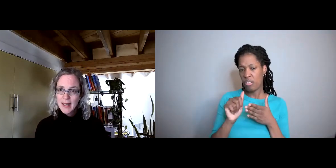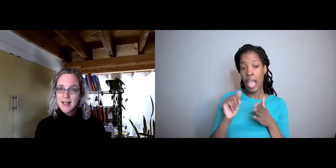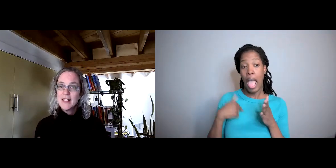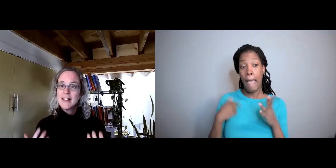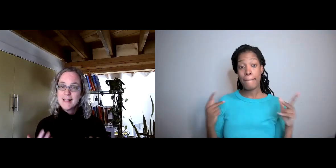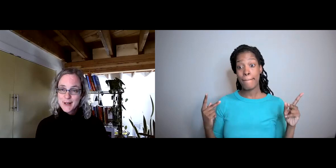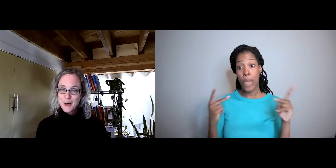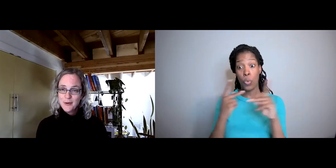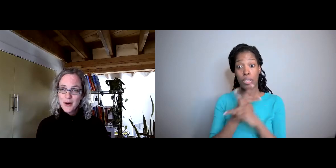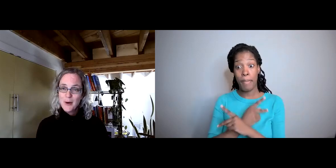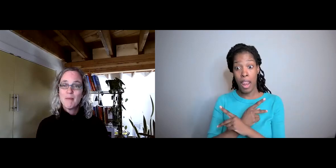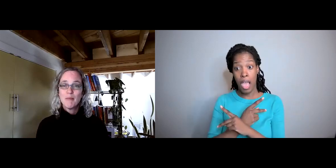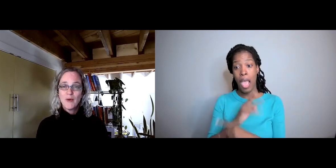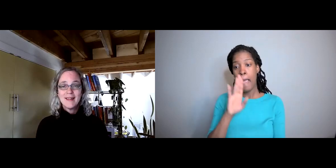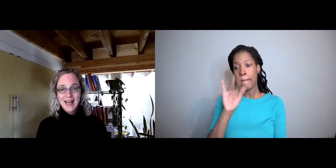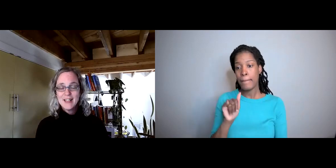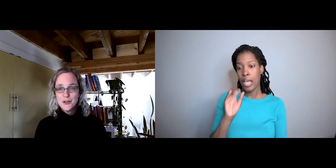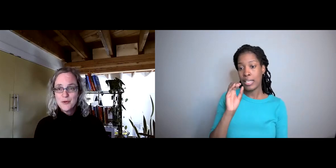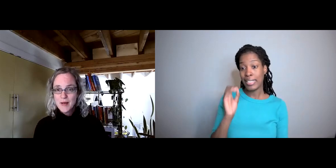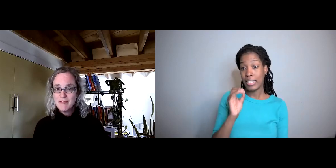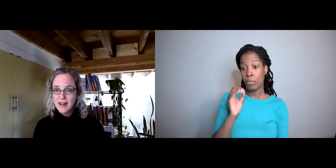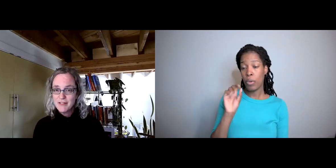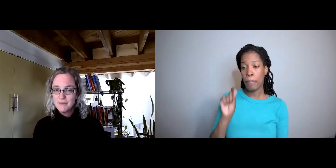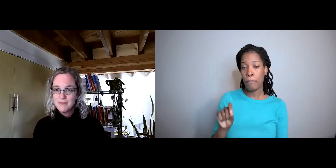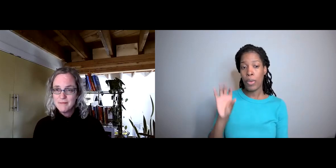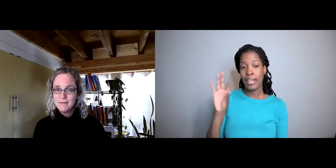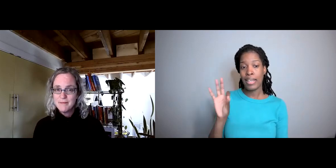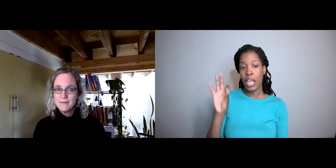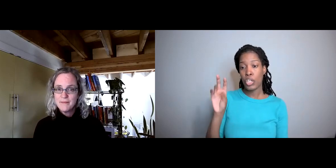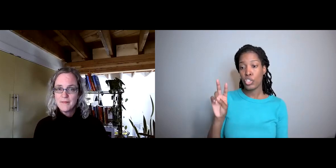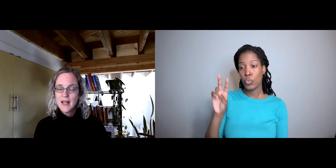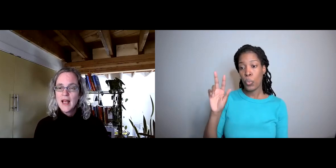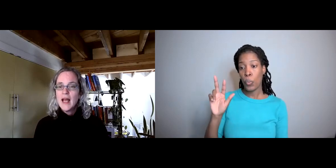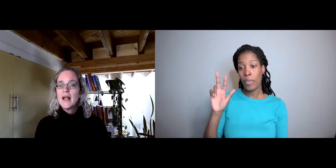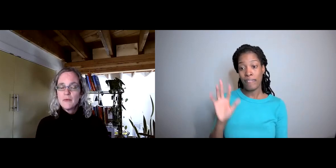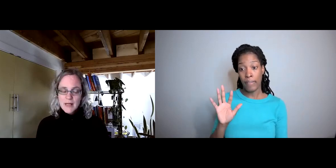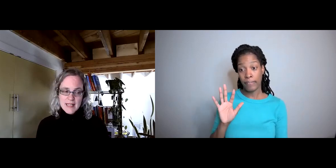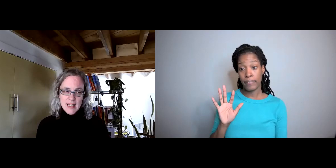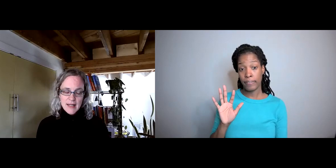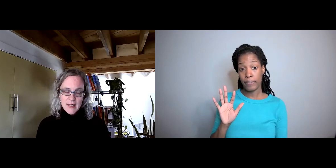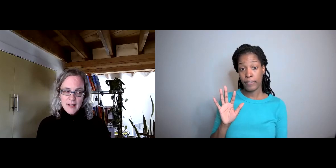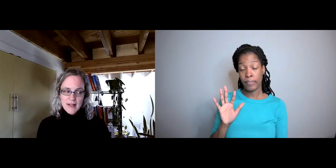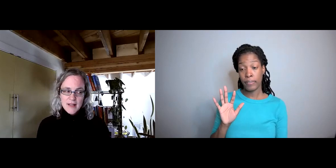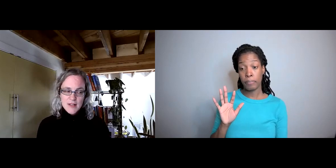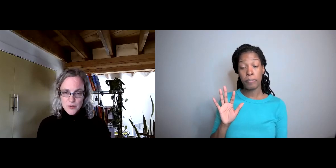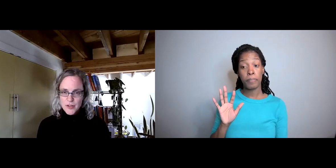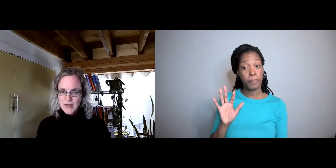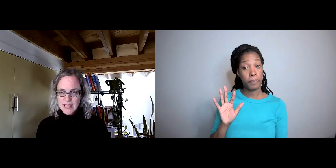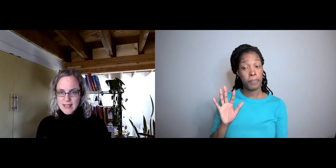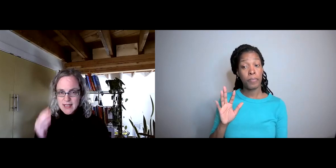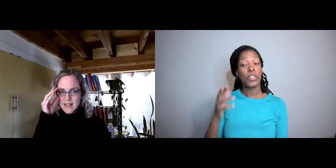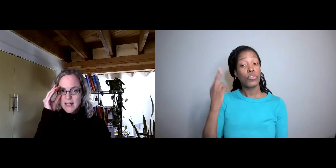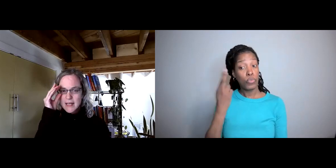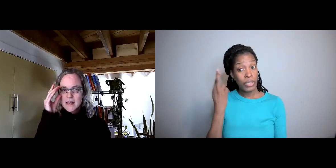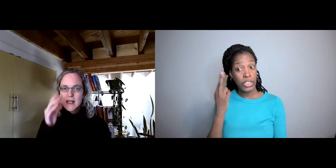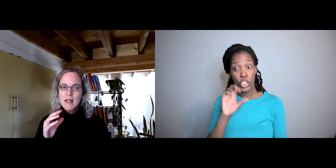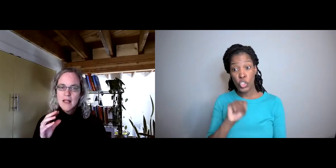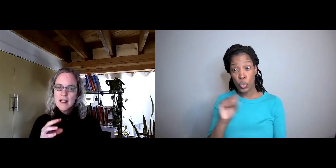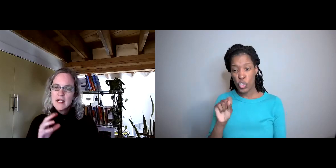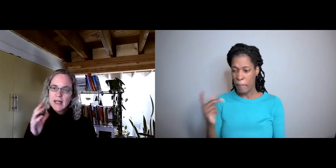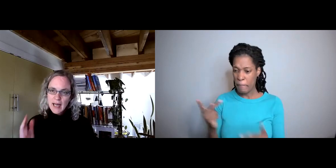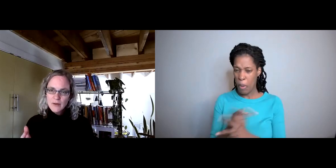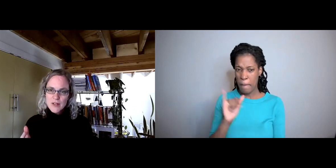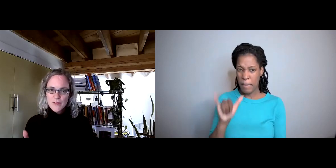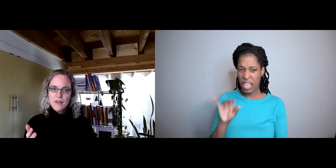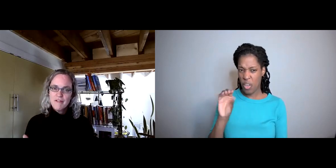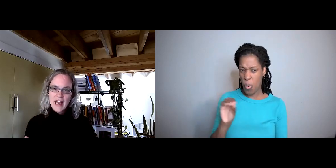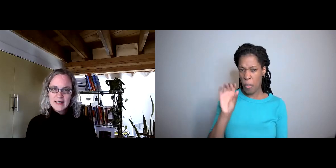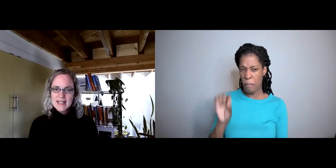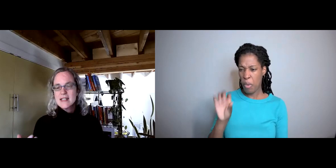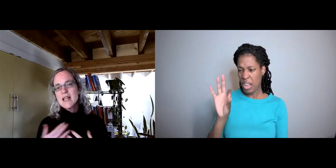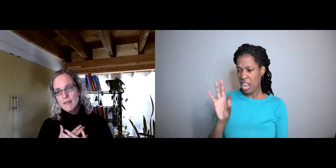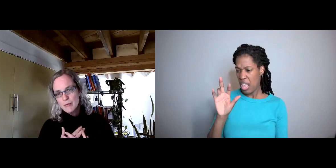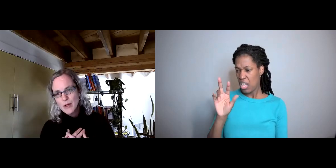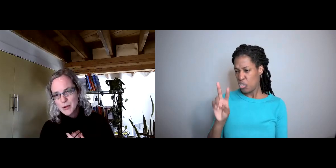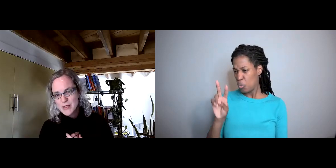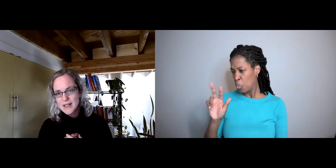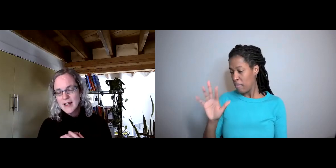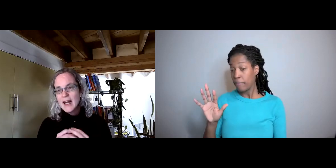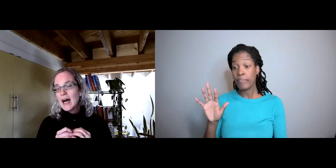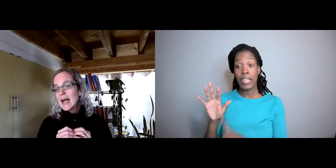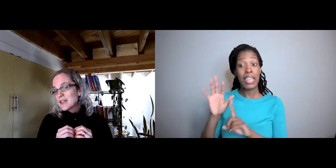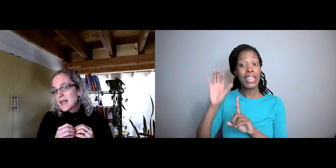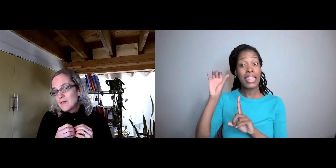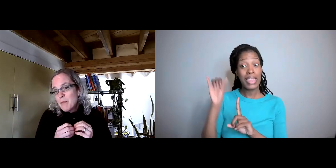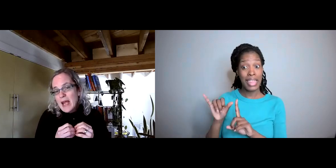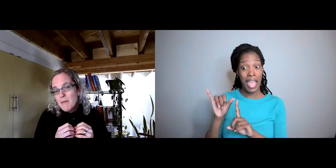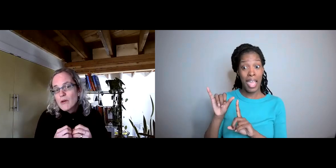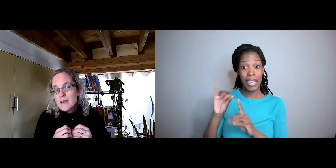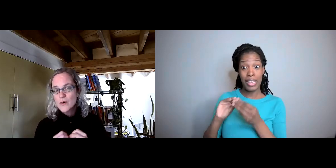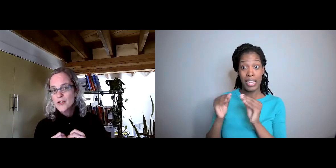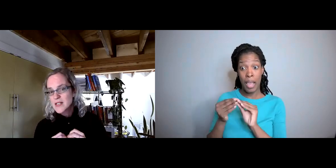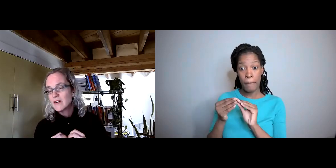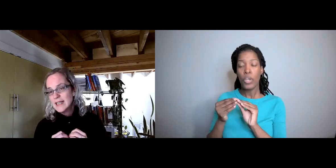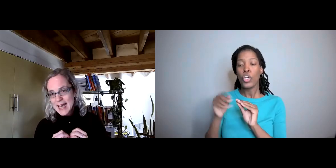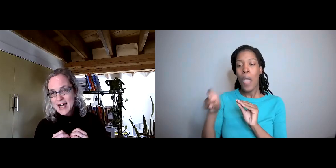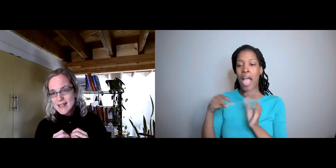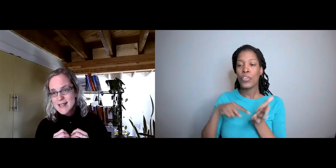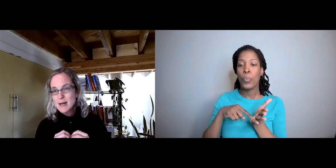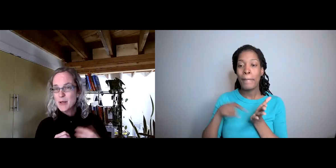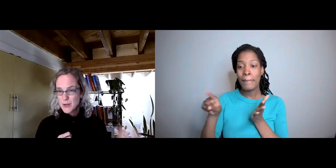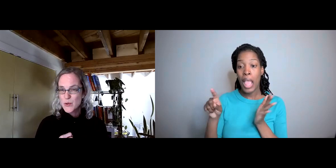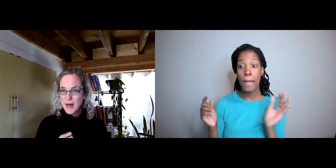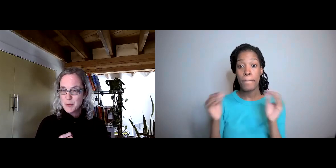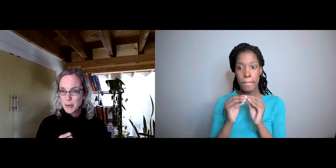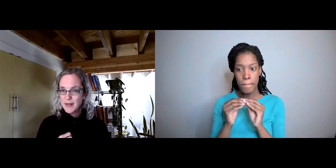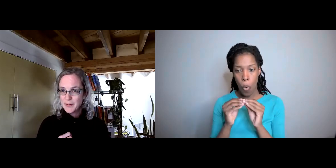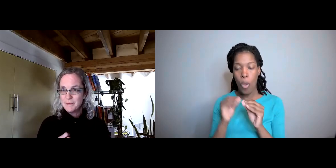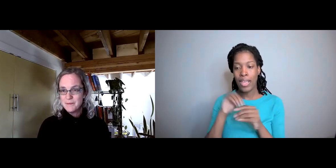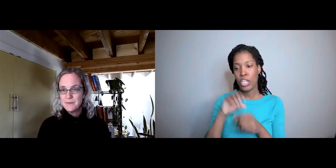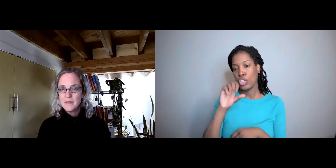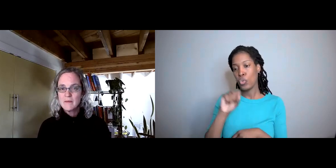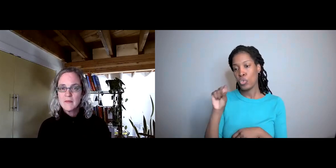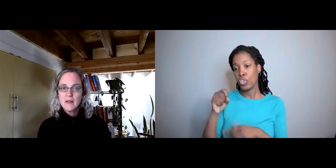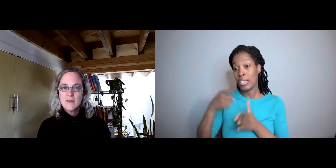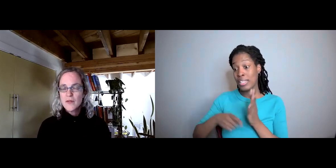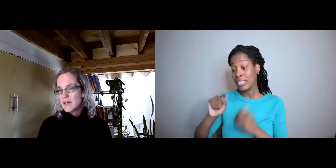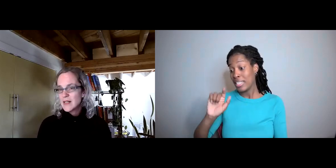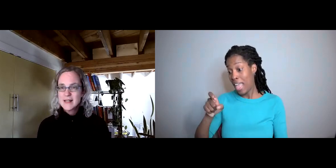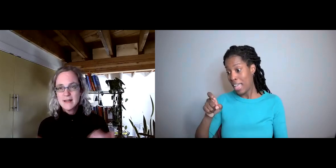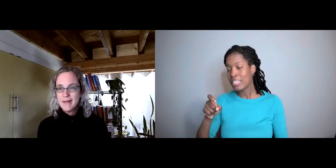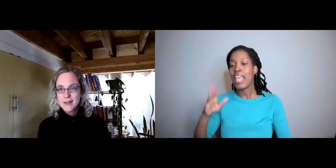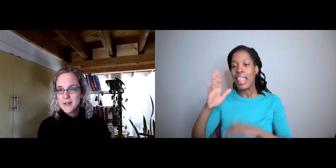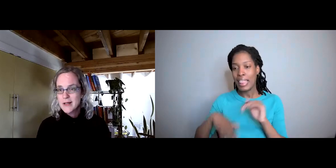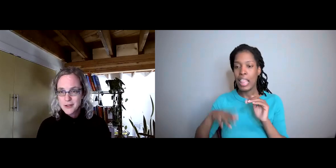And the reason that the social security does this is that it accounts for the fact that as a self-employed person, I actually have to pay more in social security tax than a person who is a wage employee. So think of it as an extra deduction just because